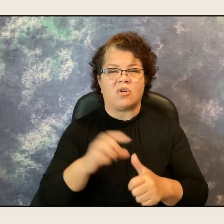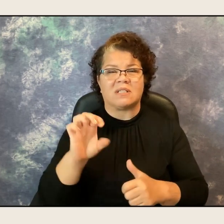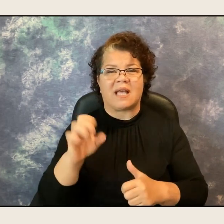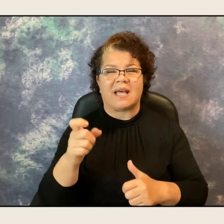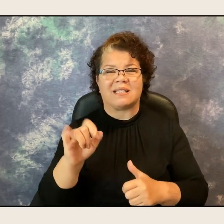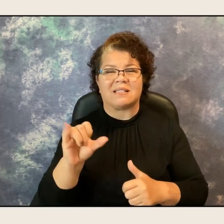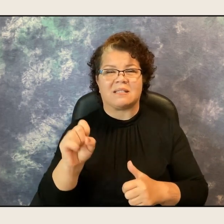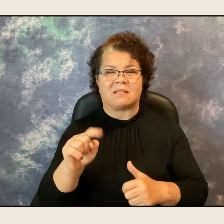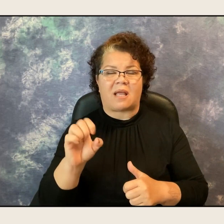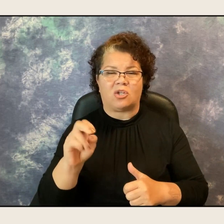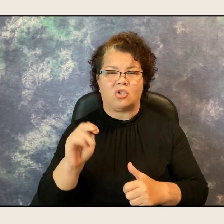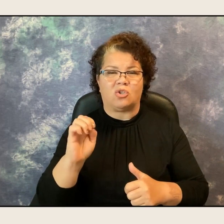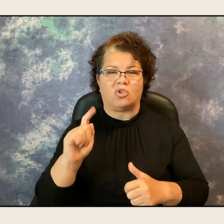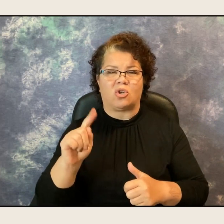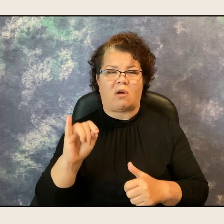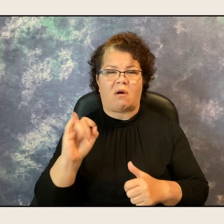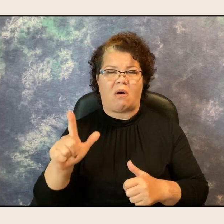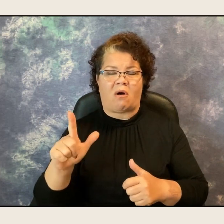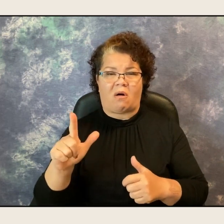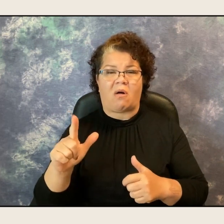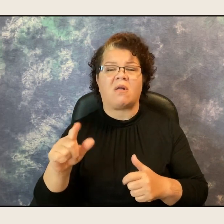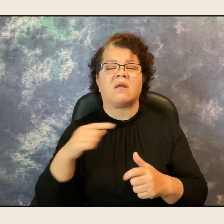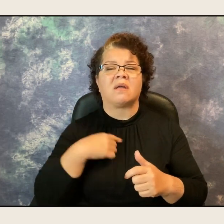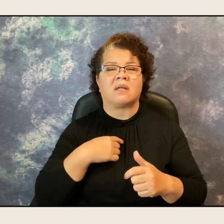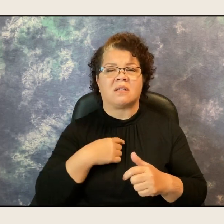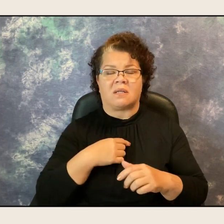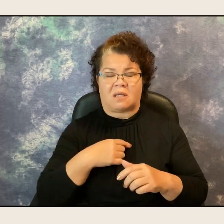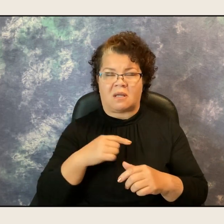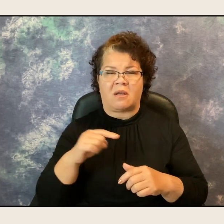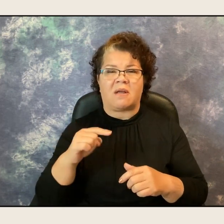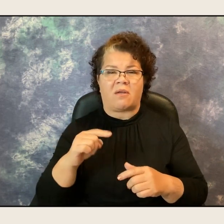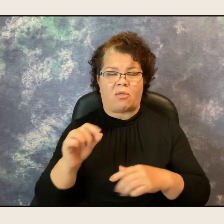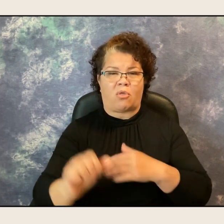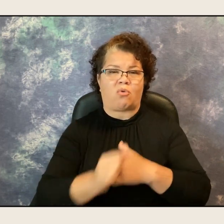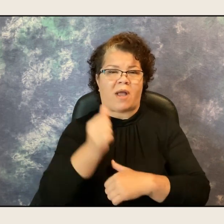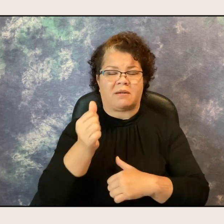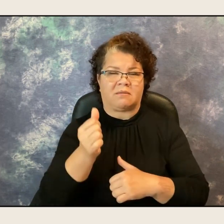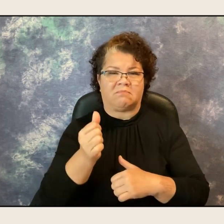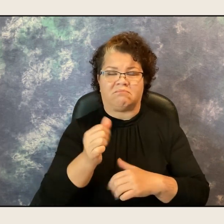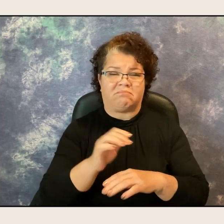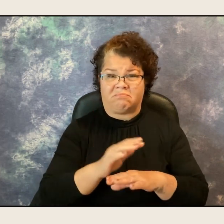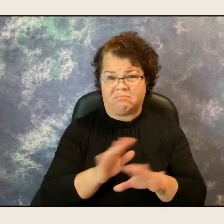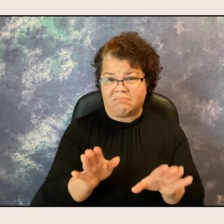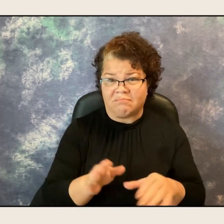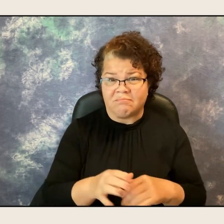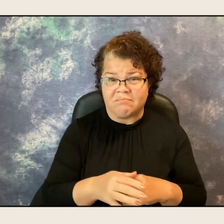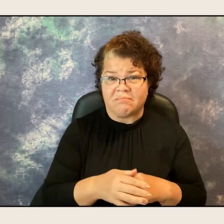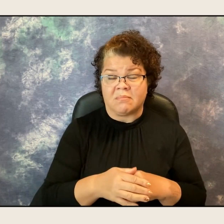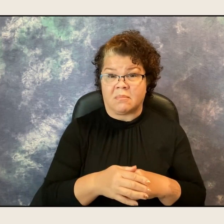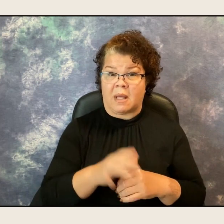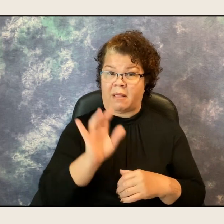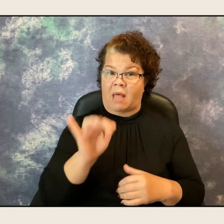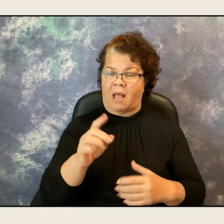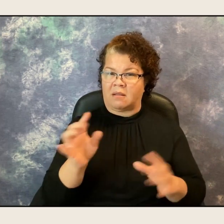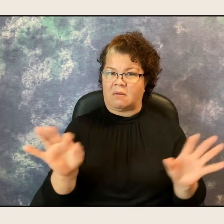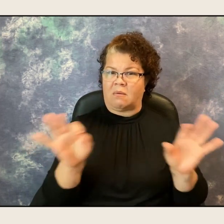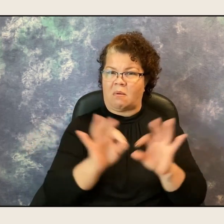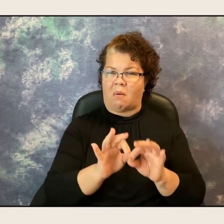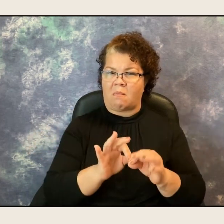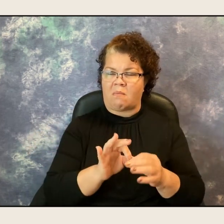"Climate Change isn't the First Existential Threat," which is a very important intervention to state